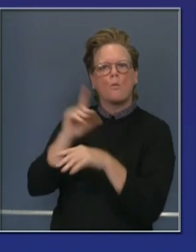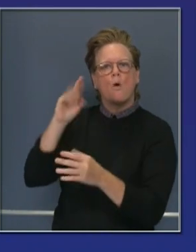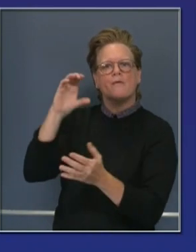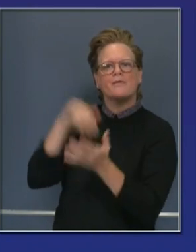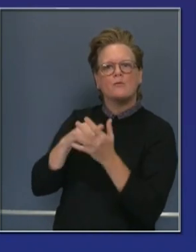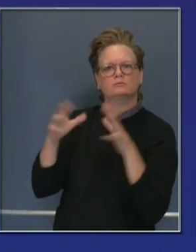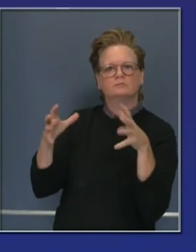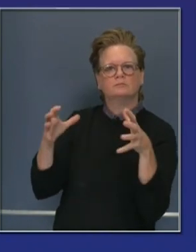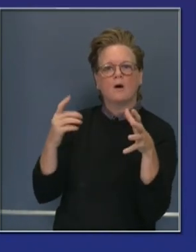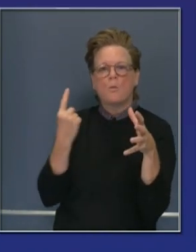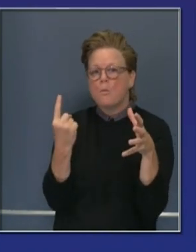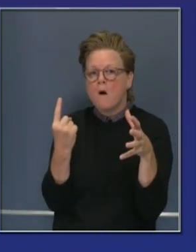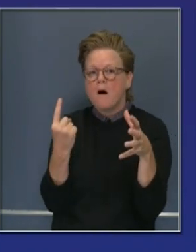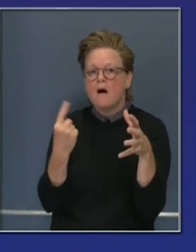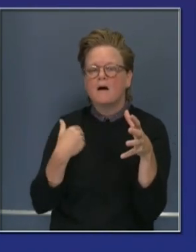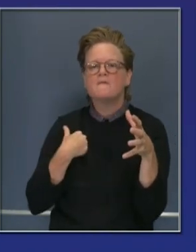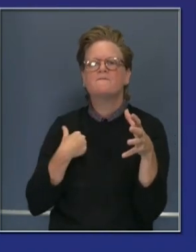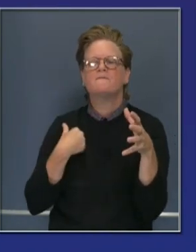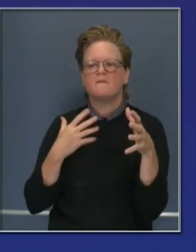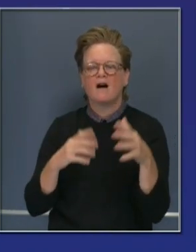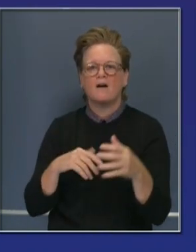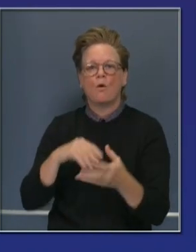THEN OF COURSE MINIMAL THAT IS THE CATEGORY THAT IS YELLOW.